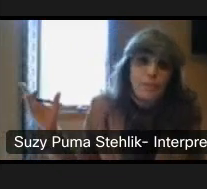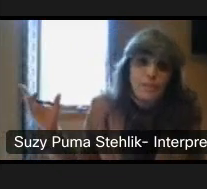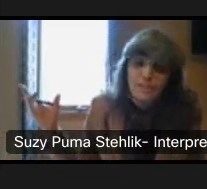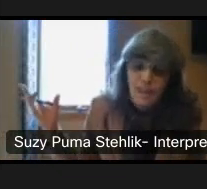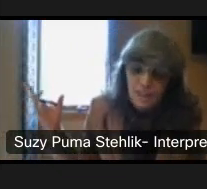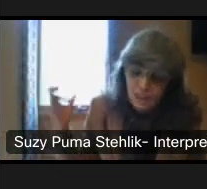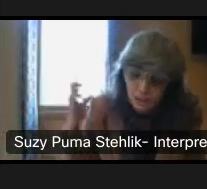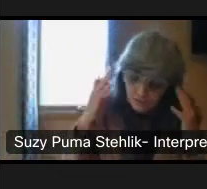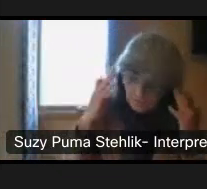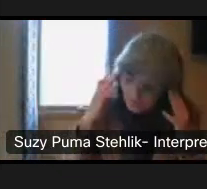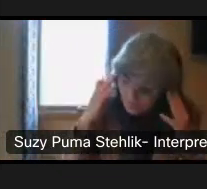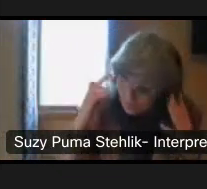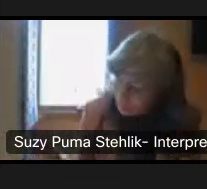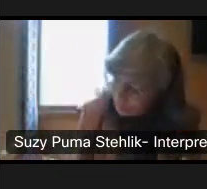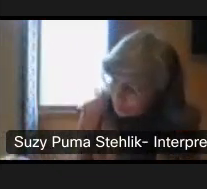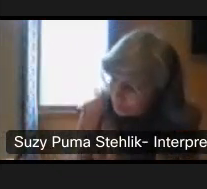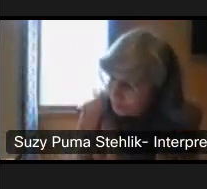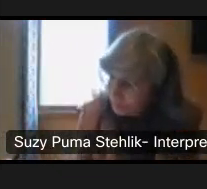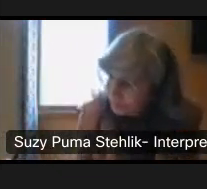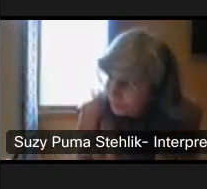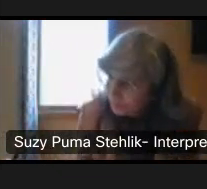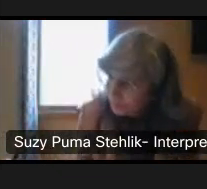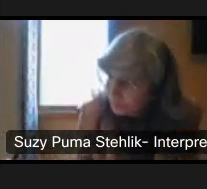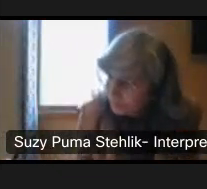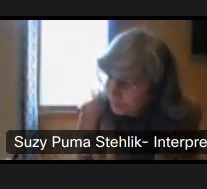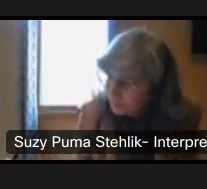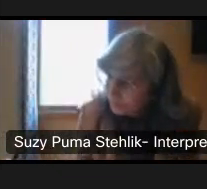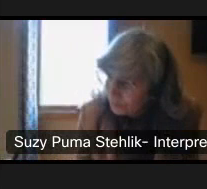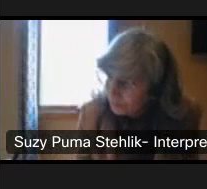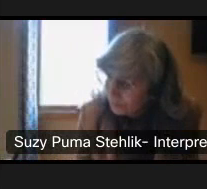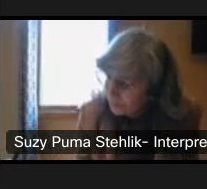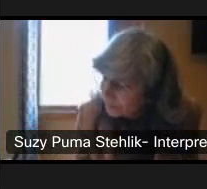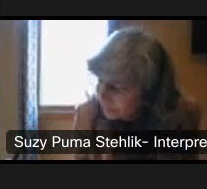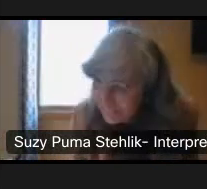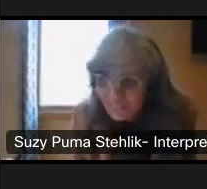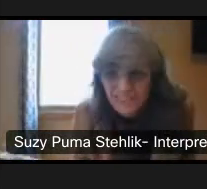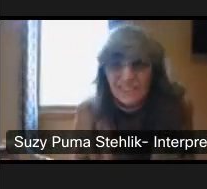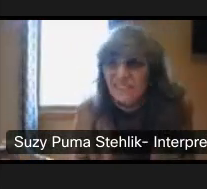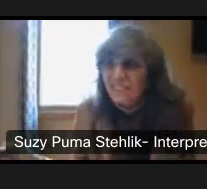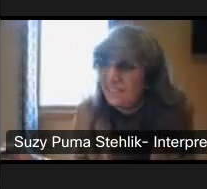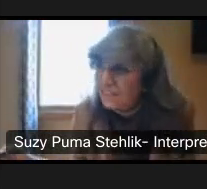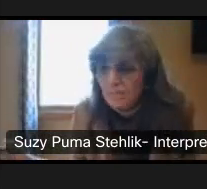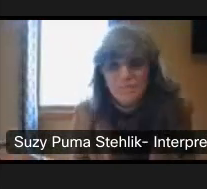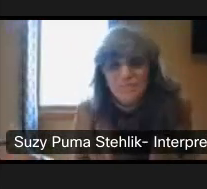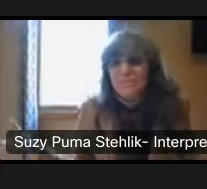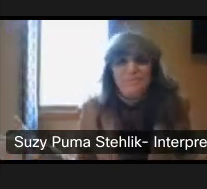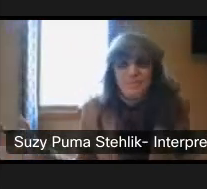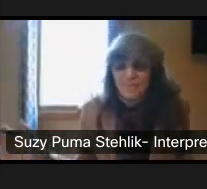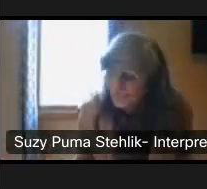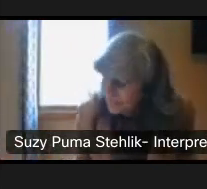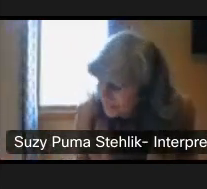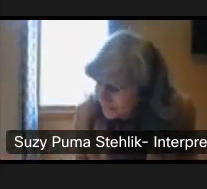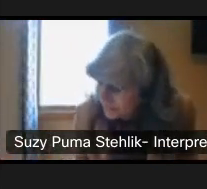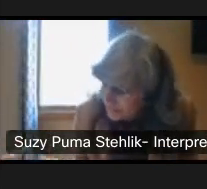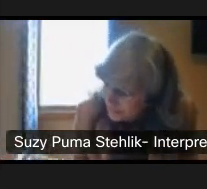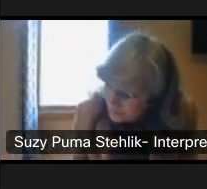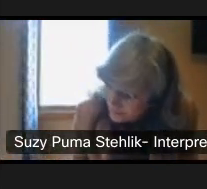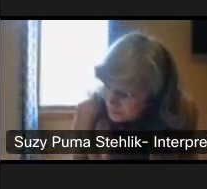Pardon? It's not clear thinking relief from chapter 61 B of the consolidated laws of New York state.